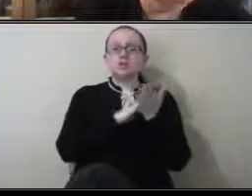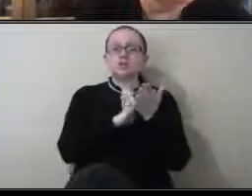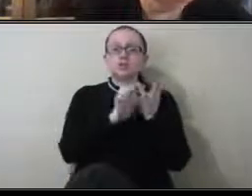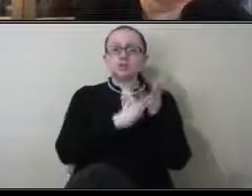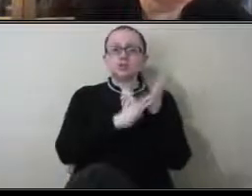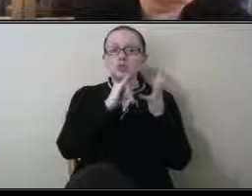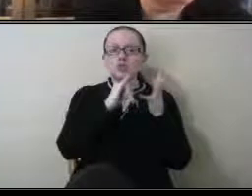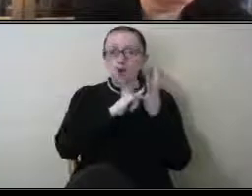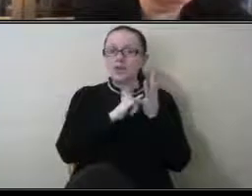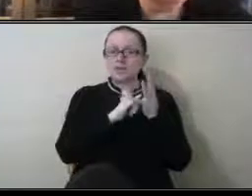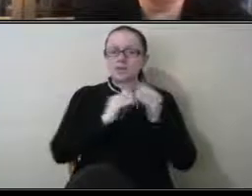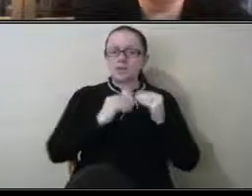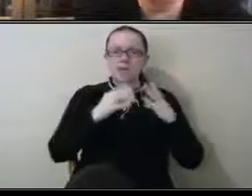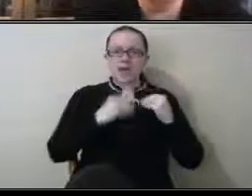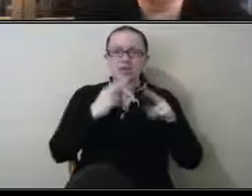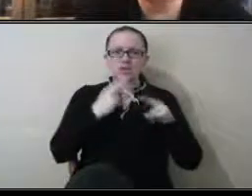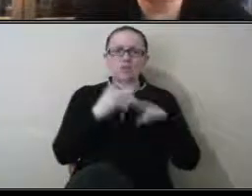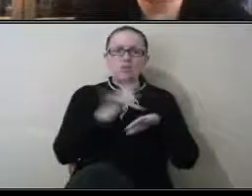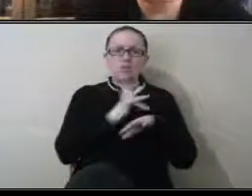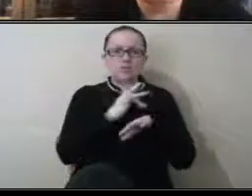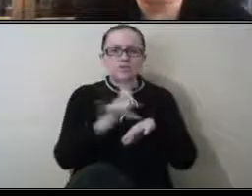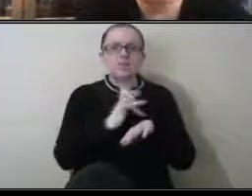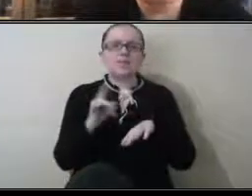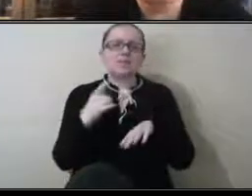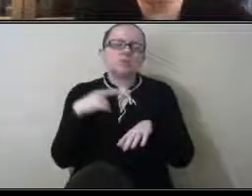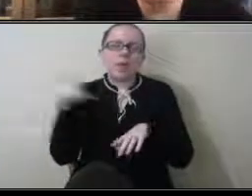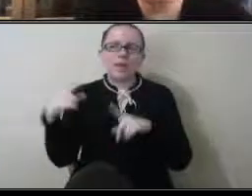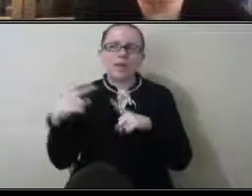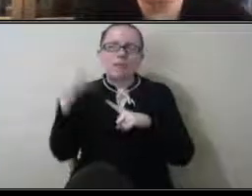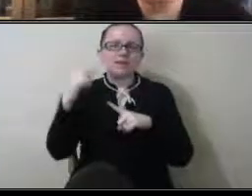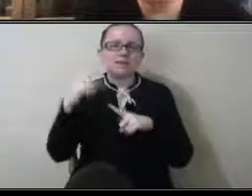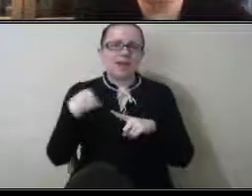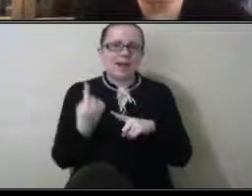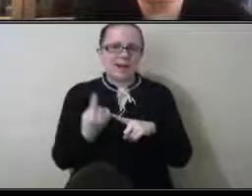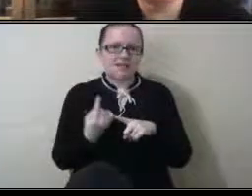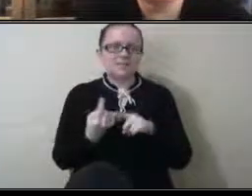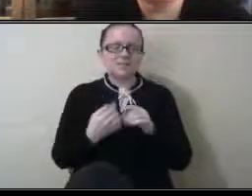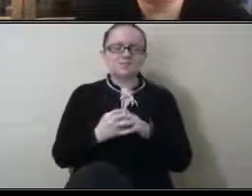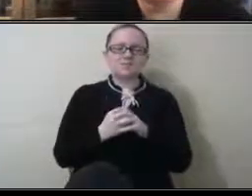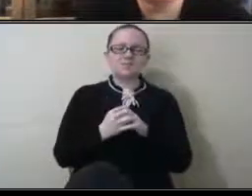that's the reason he probably nominated us as someone to team up with um and so we thought um it